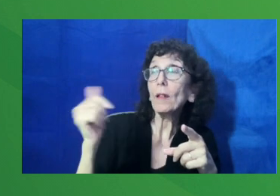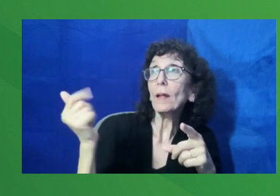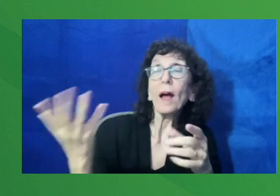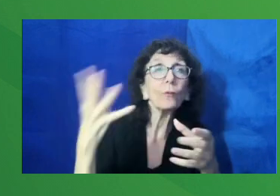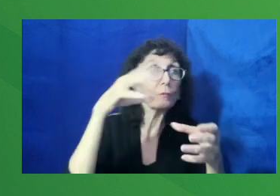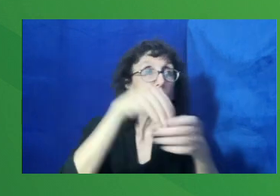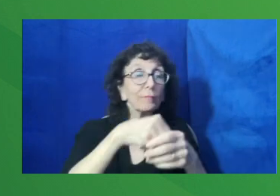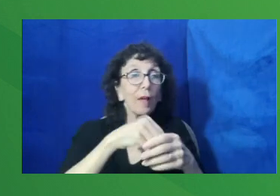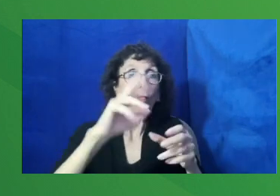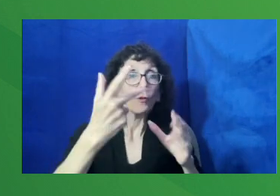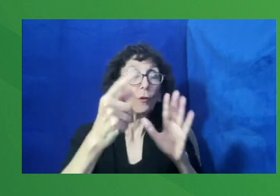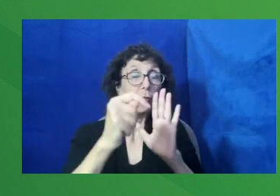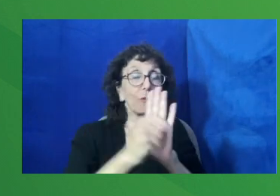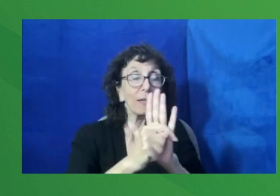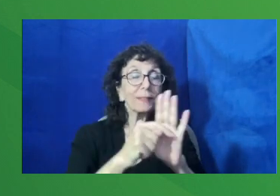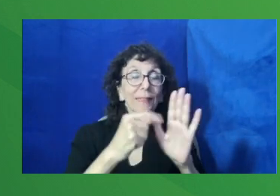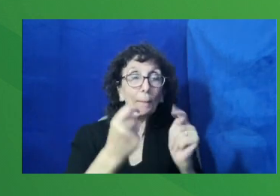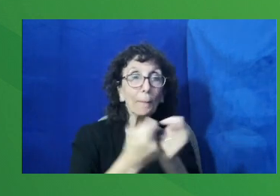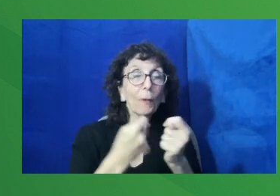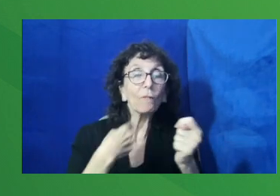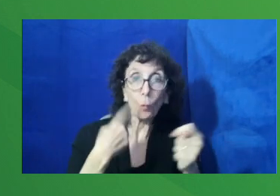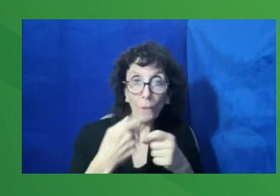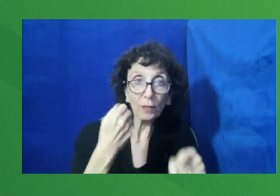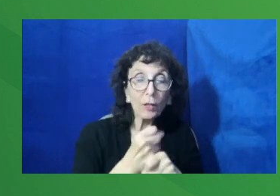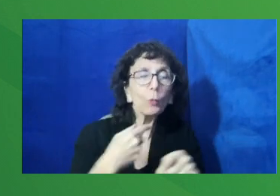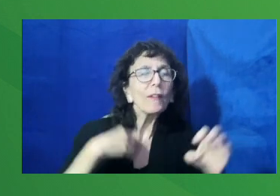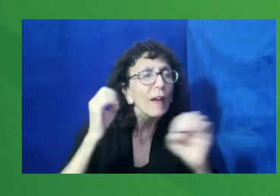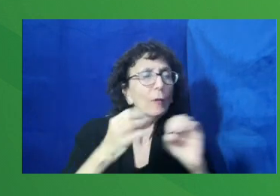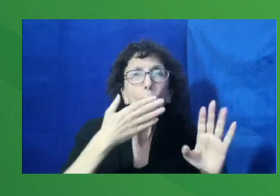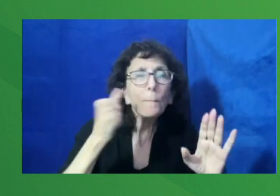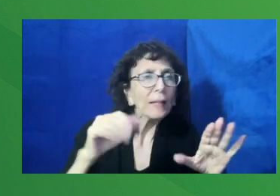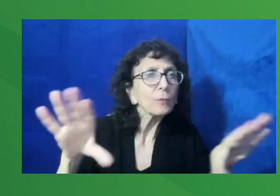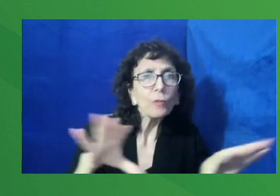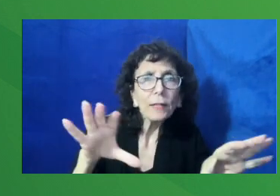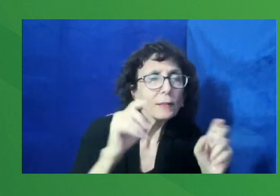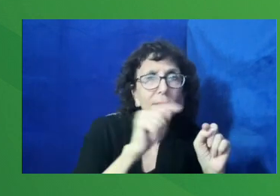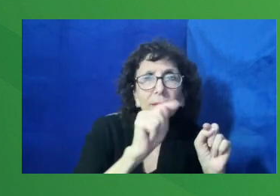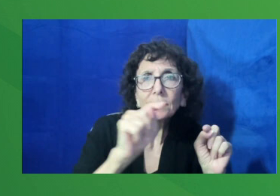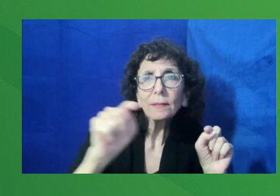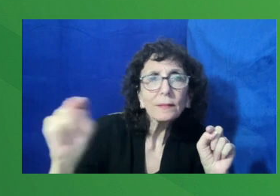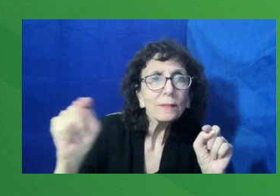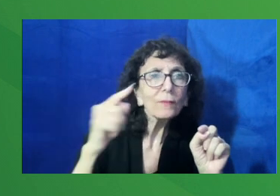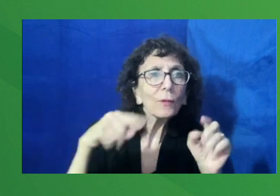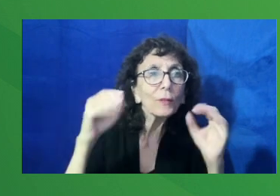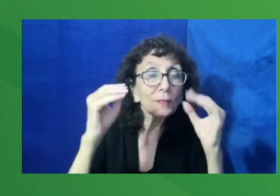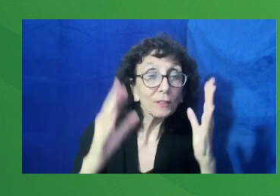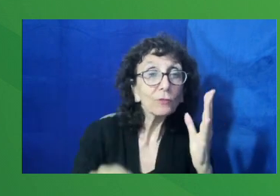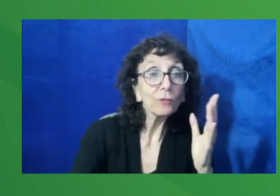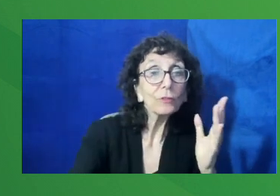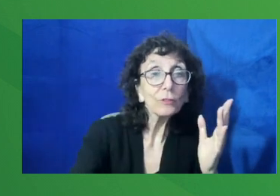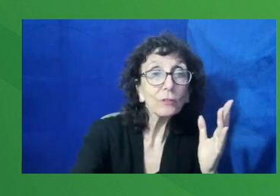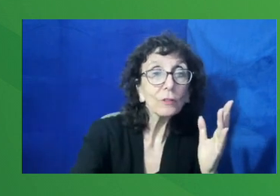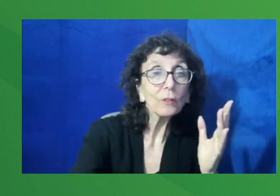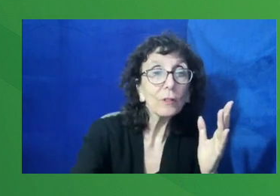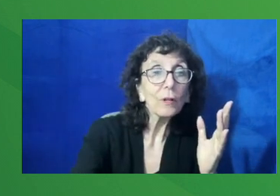and we evaluated the best practices of these teachers looking through the lens of active